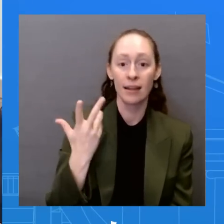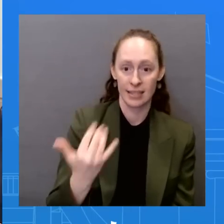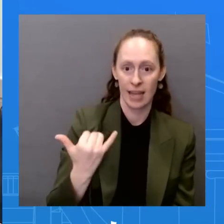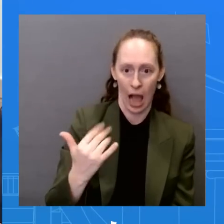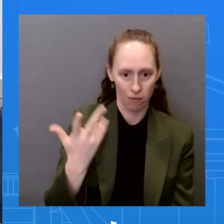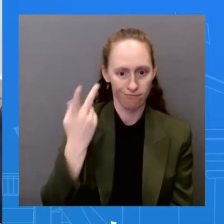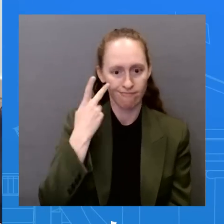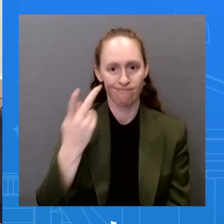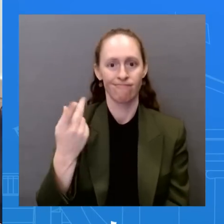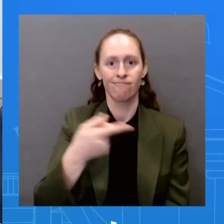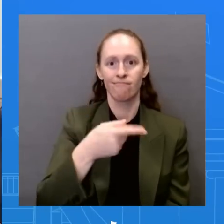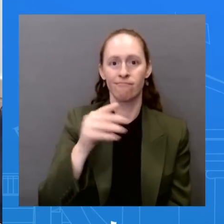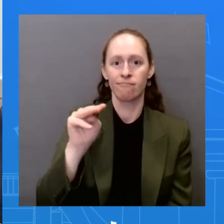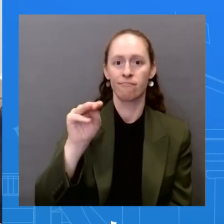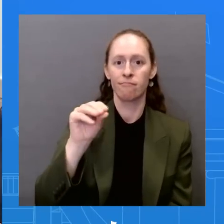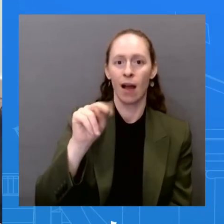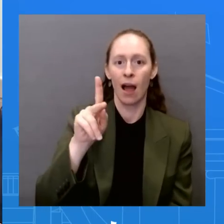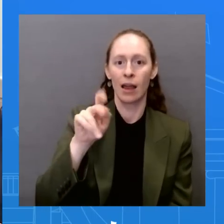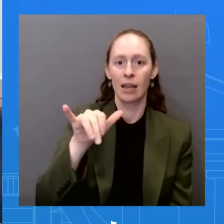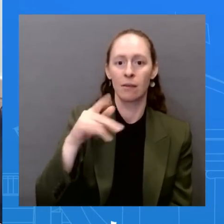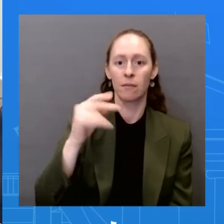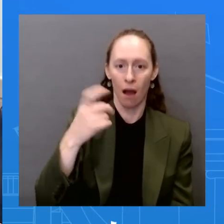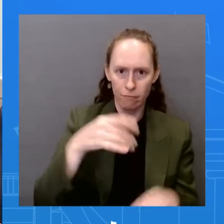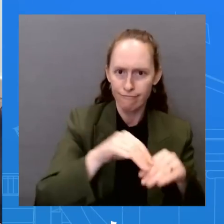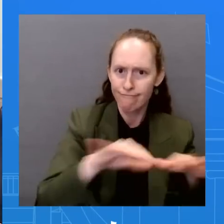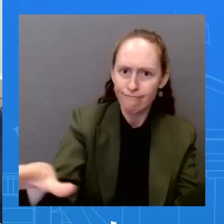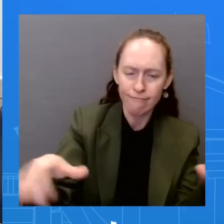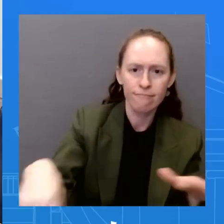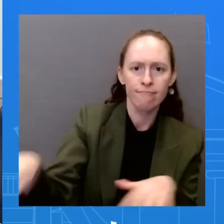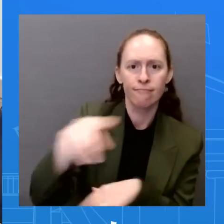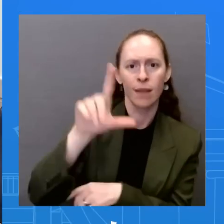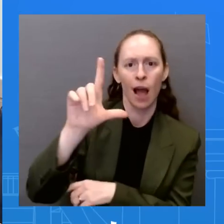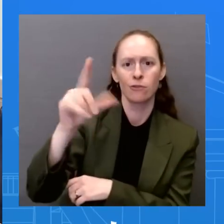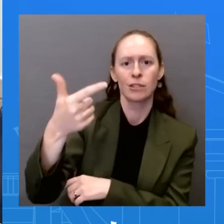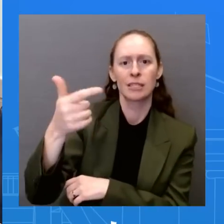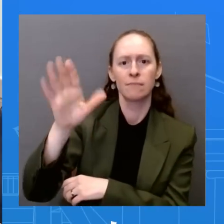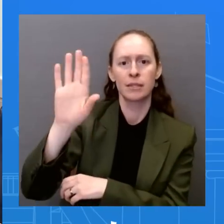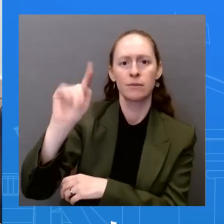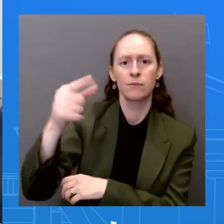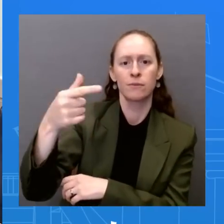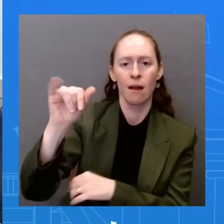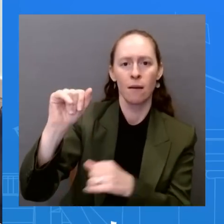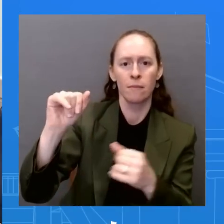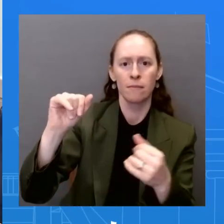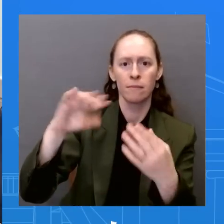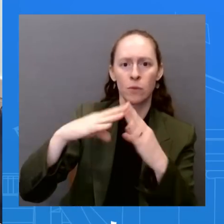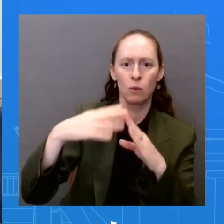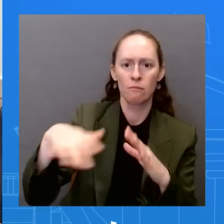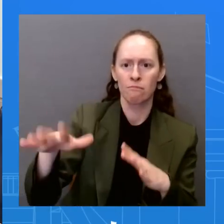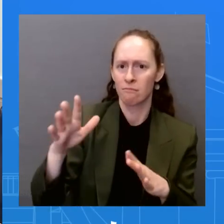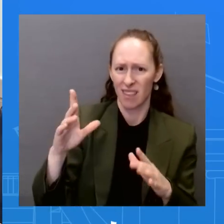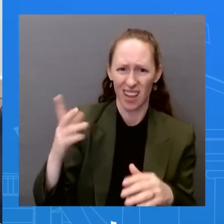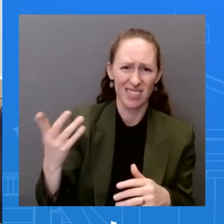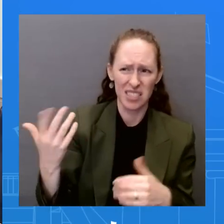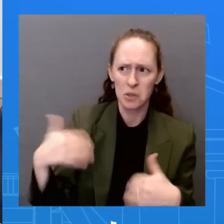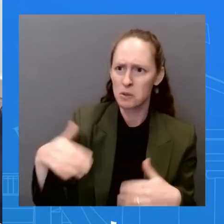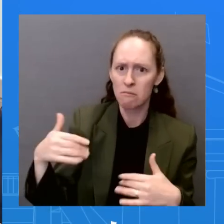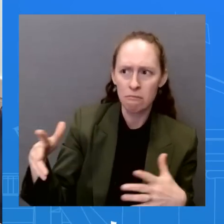the LGBTQ-plus community about stigmatization, specifically related to gay men. So what specifically can you say,